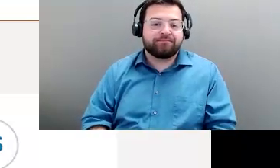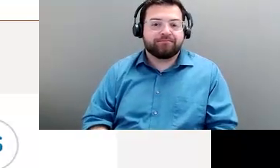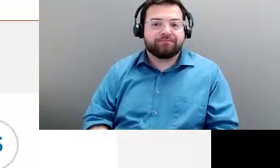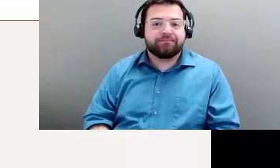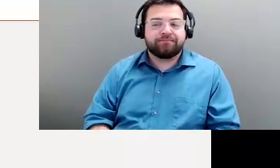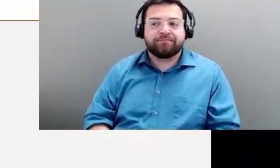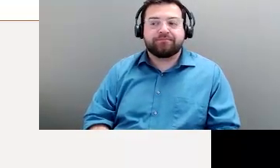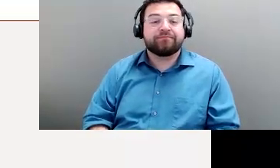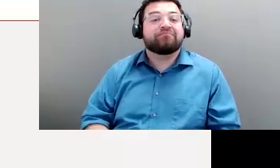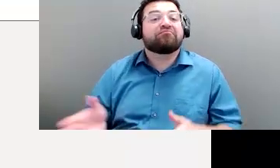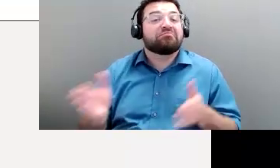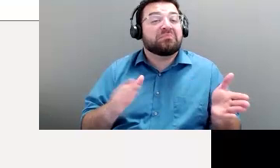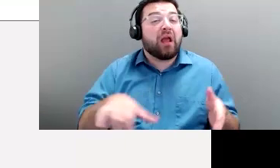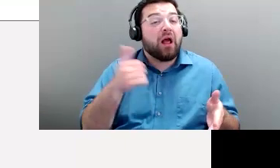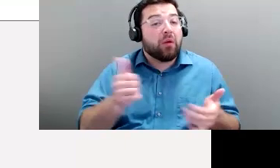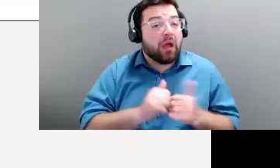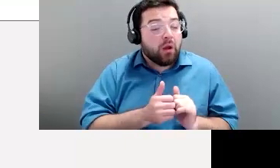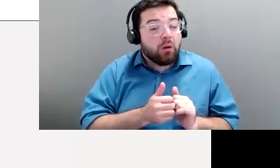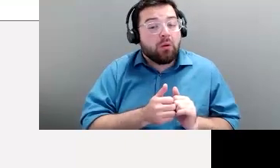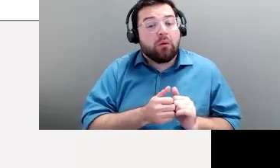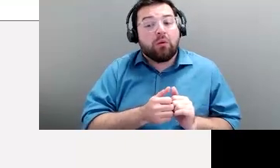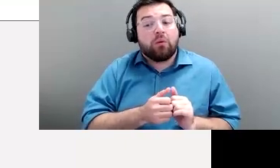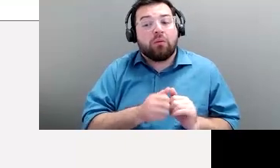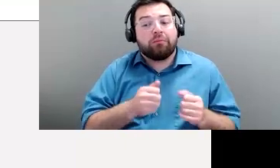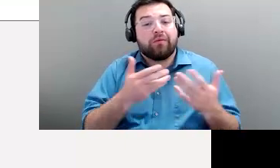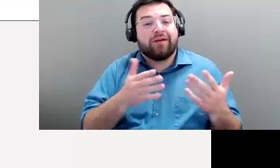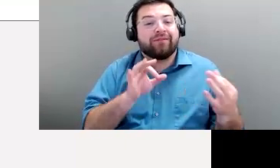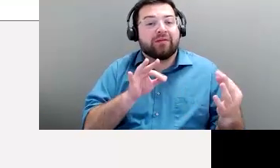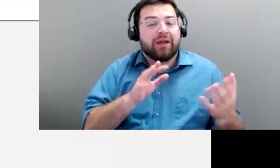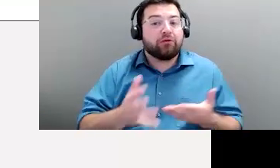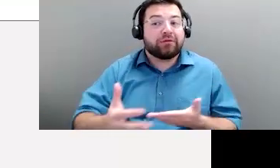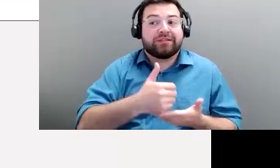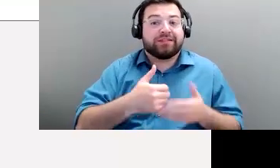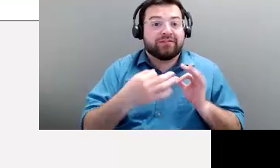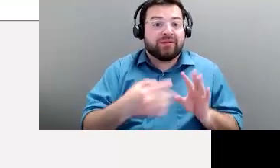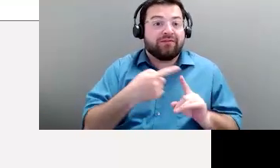Another way that you can, get feedback from your students is to use,